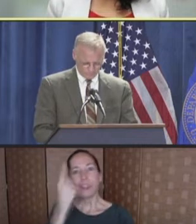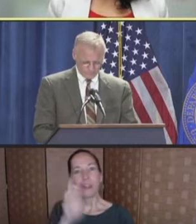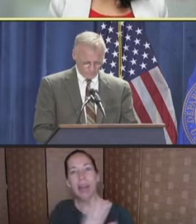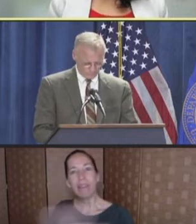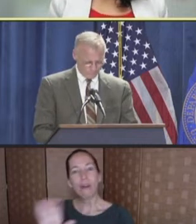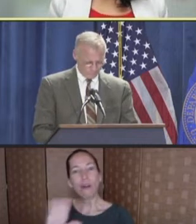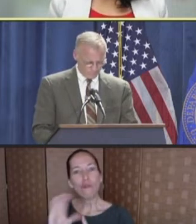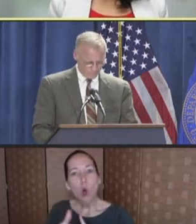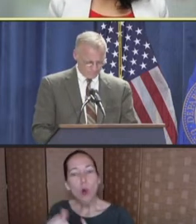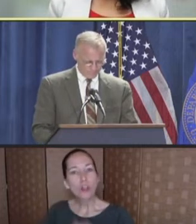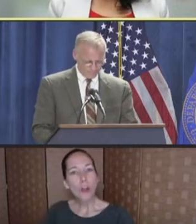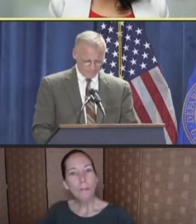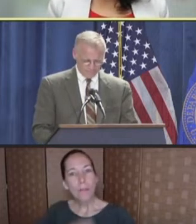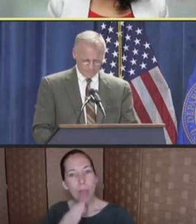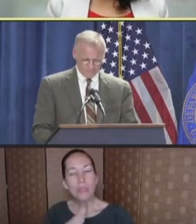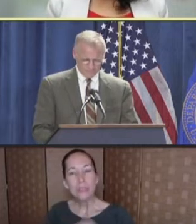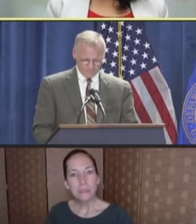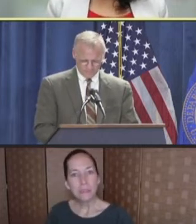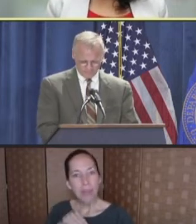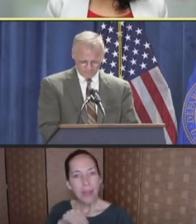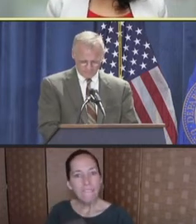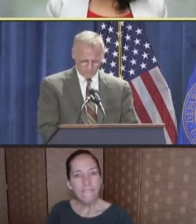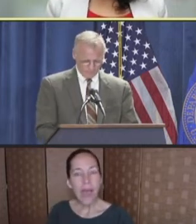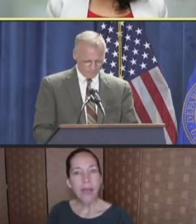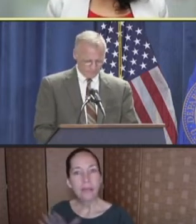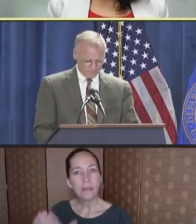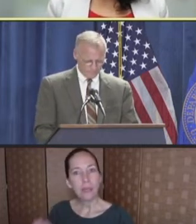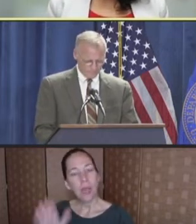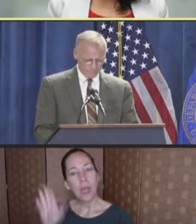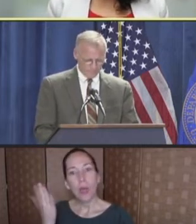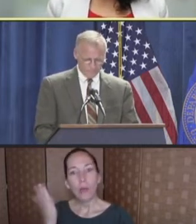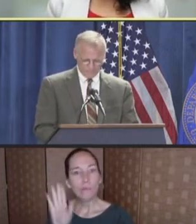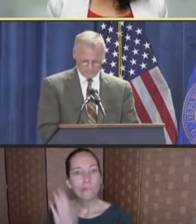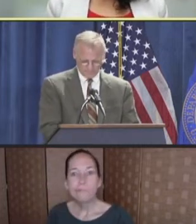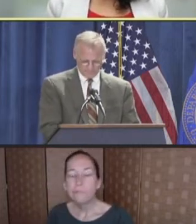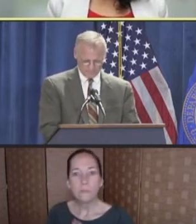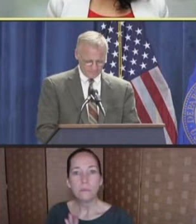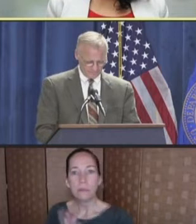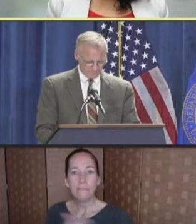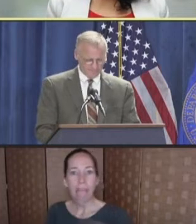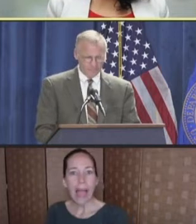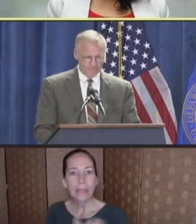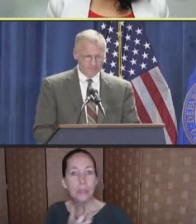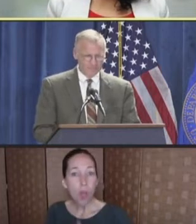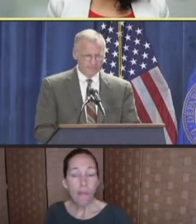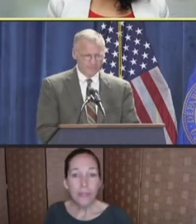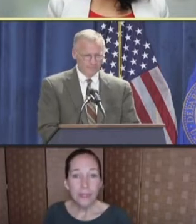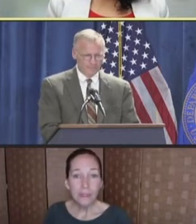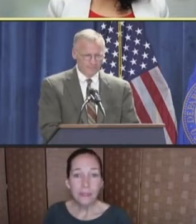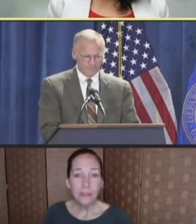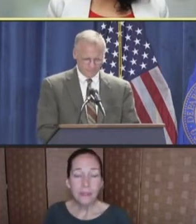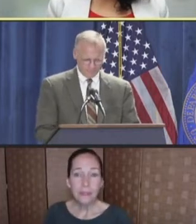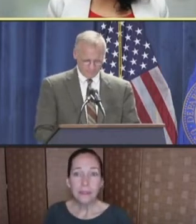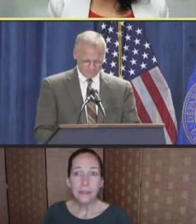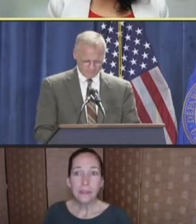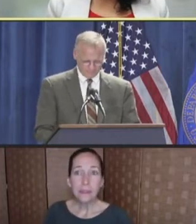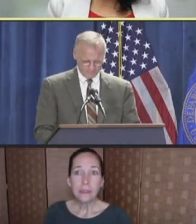that affect vaccine confidence. And just to pick up on the important points here reflected around sort of health and health